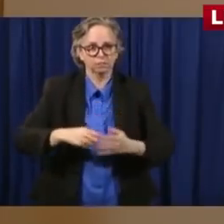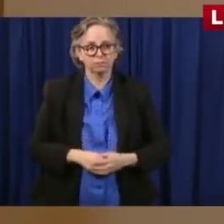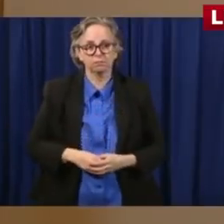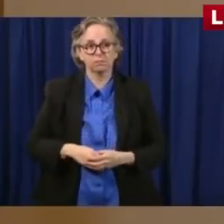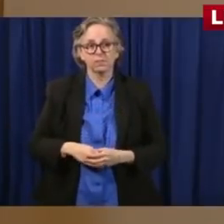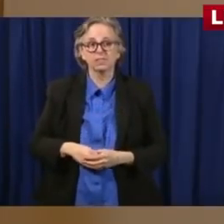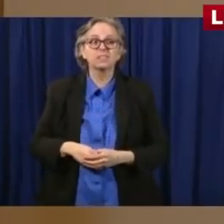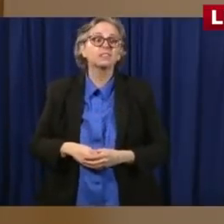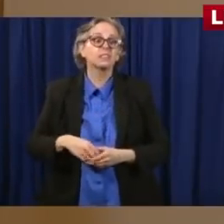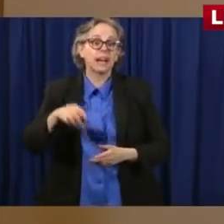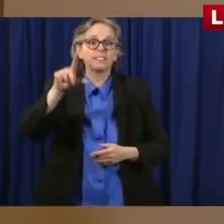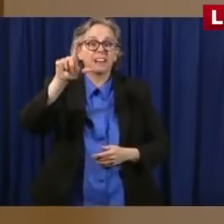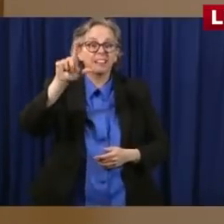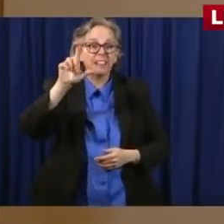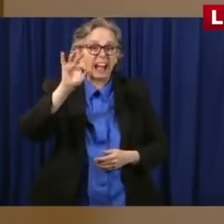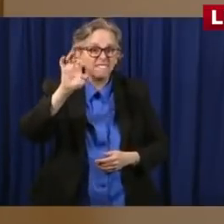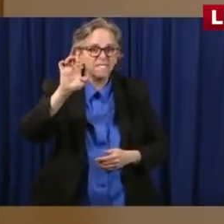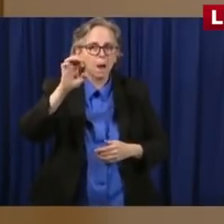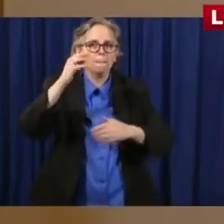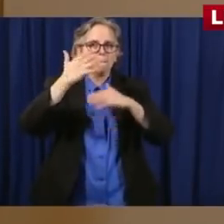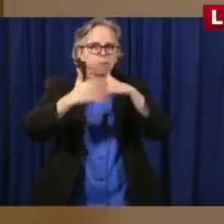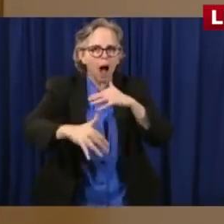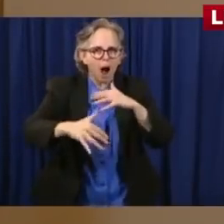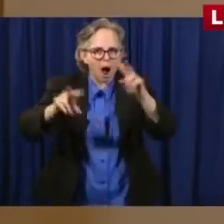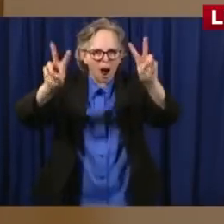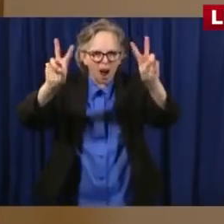THIS NEEDS TO BE DISCUSSED NATIONALLY.